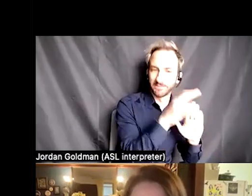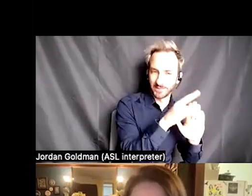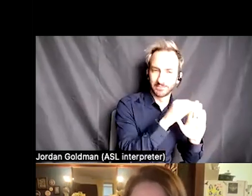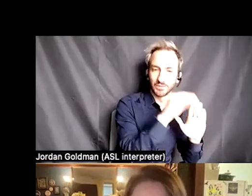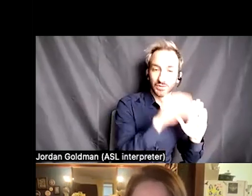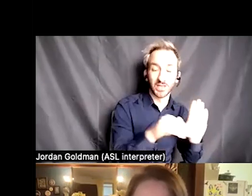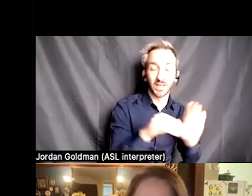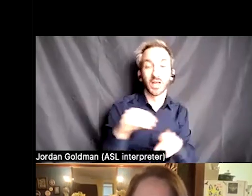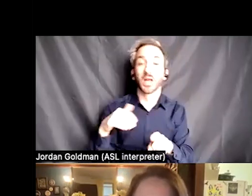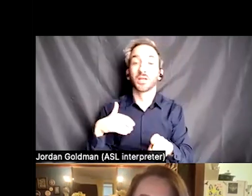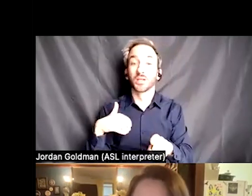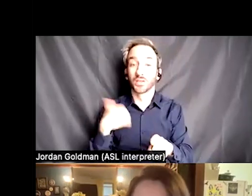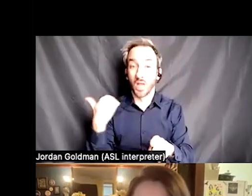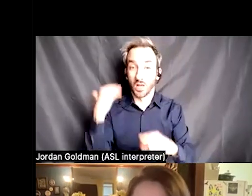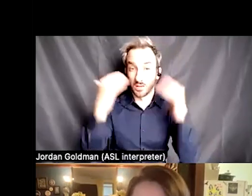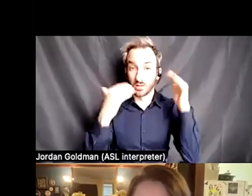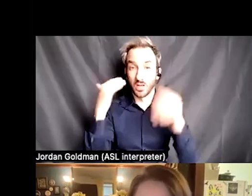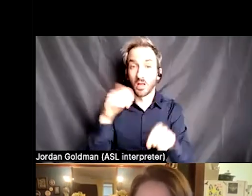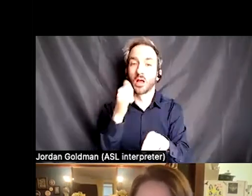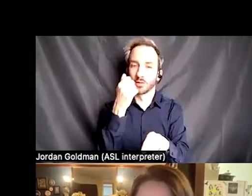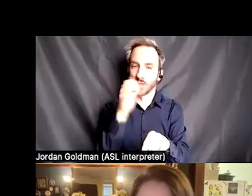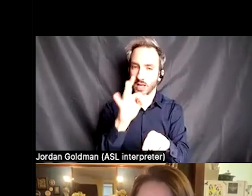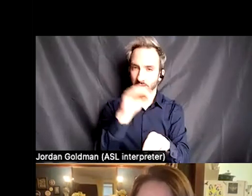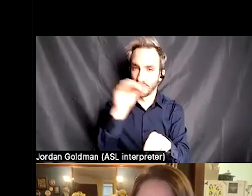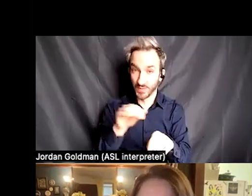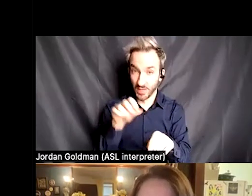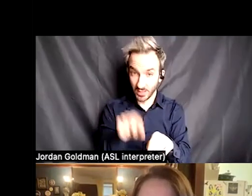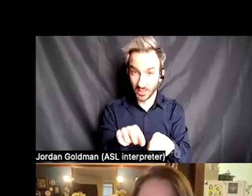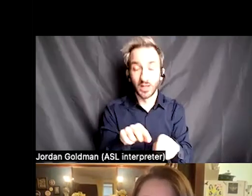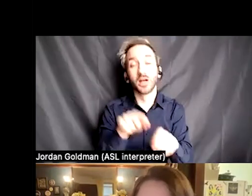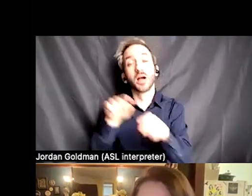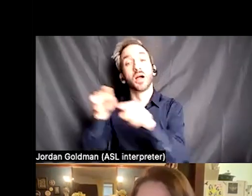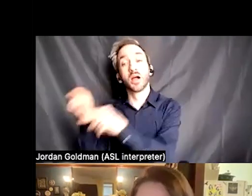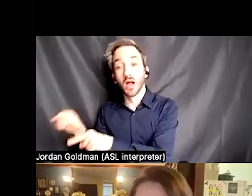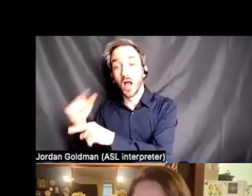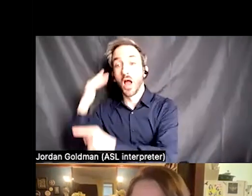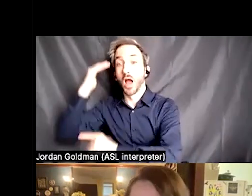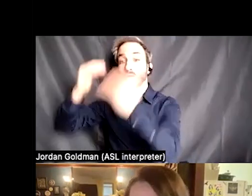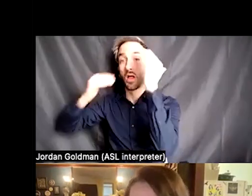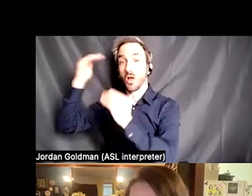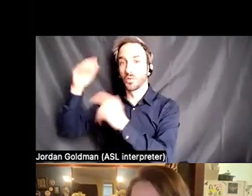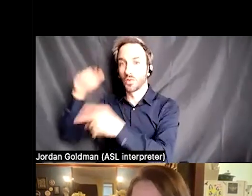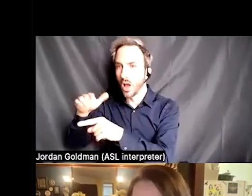titles I mentioned in the YA comics and graphic novels roundup. And adult romance is up 56%.